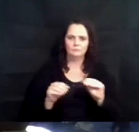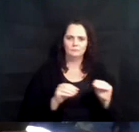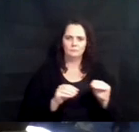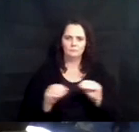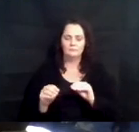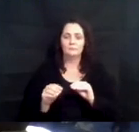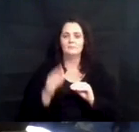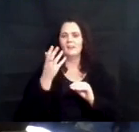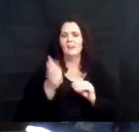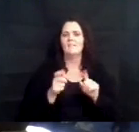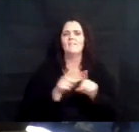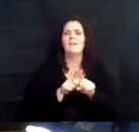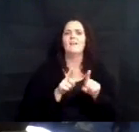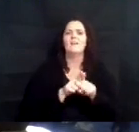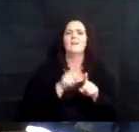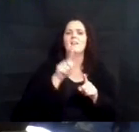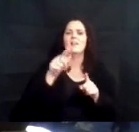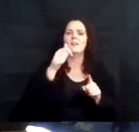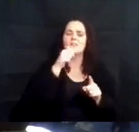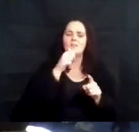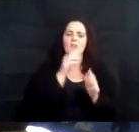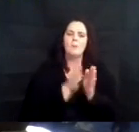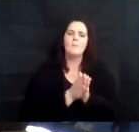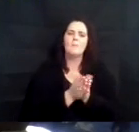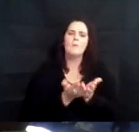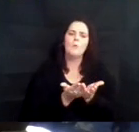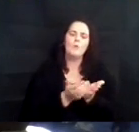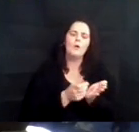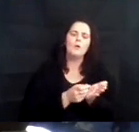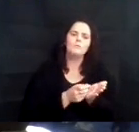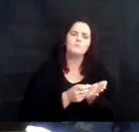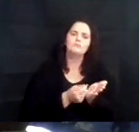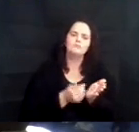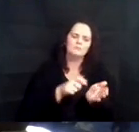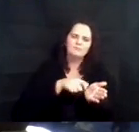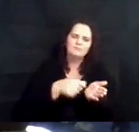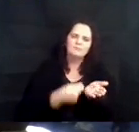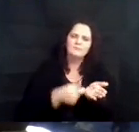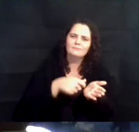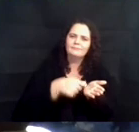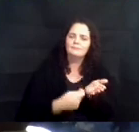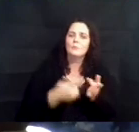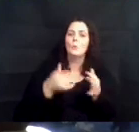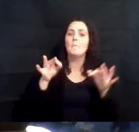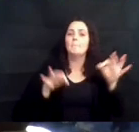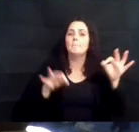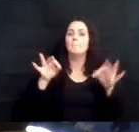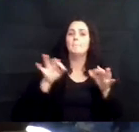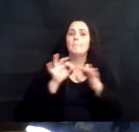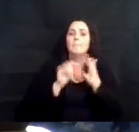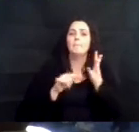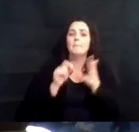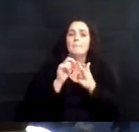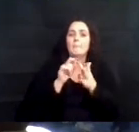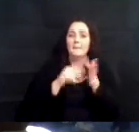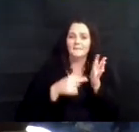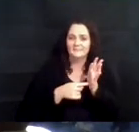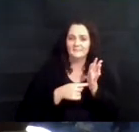of course flip books and Zoetropes, those kinds of toys but even puppets are considered a type of animation so when we use the